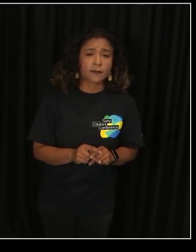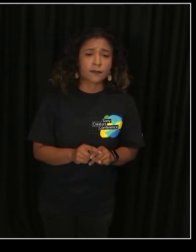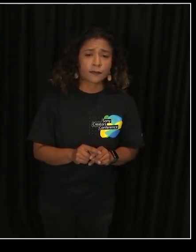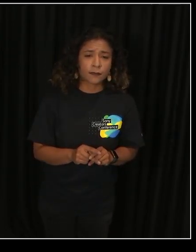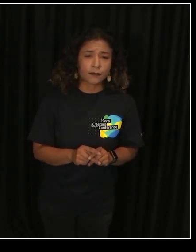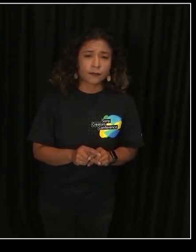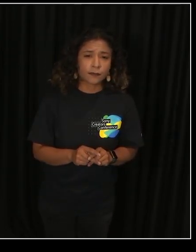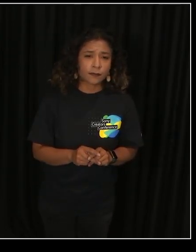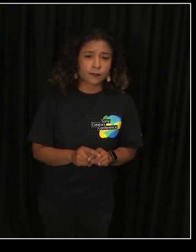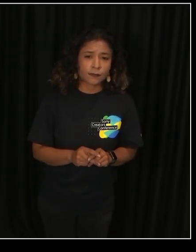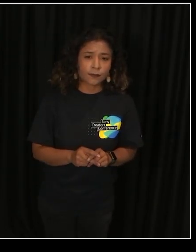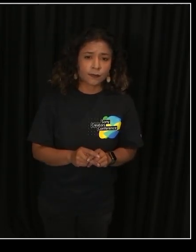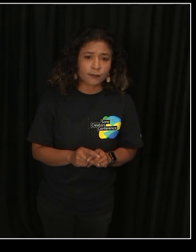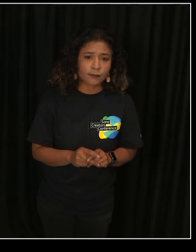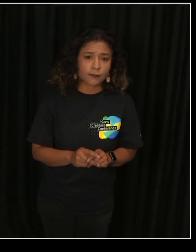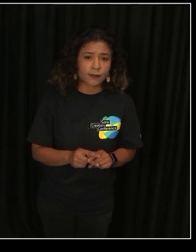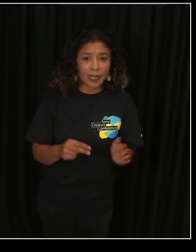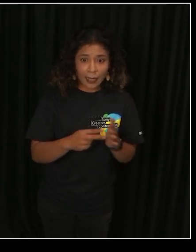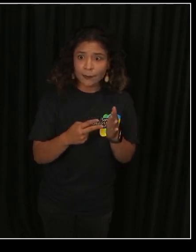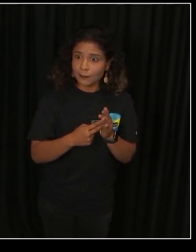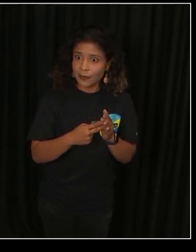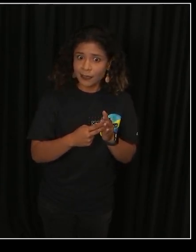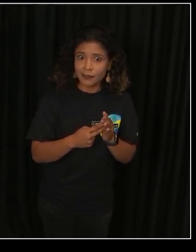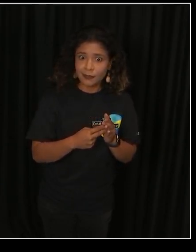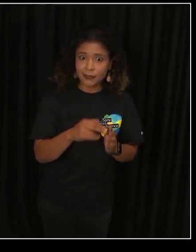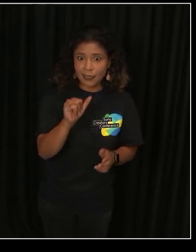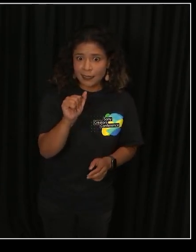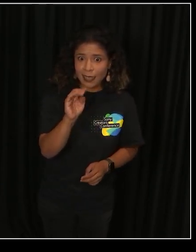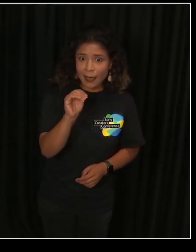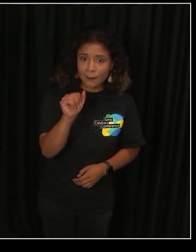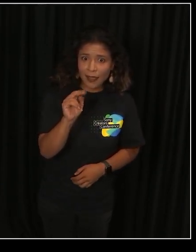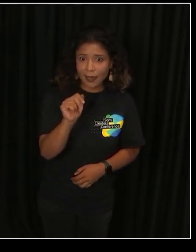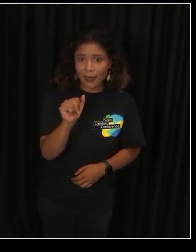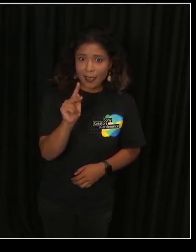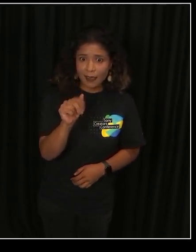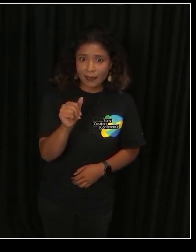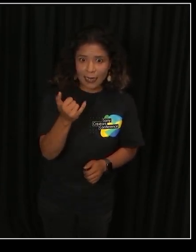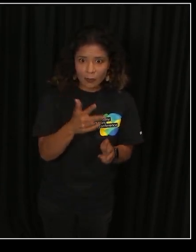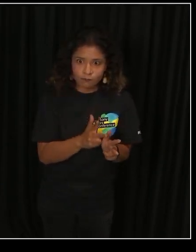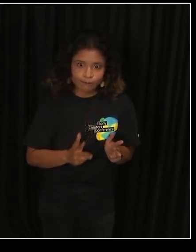That means that Yamanaka is now out in front, versus Miyazono. And he's ahead, it's Yamanaka...